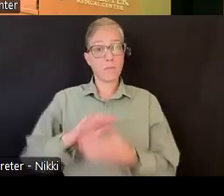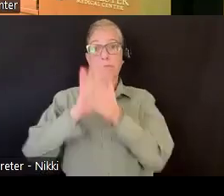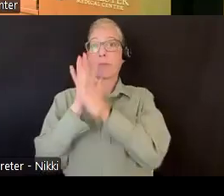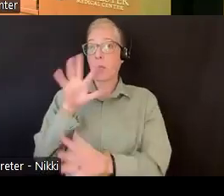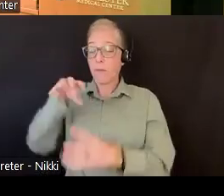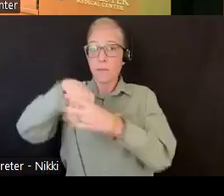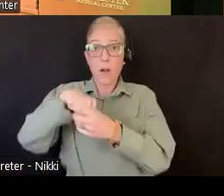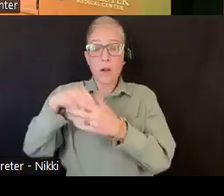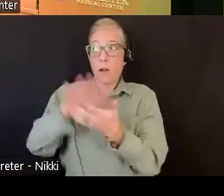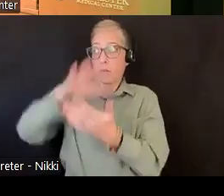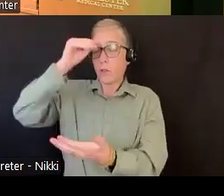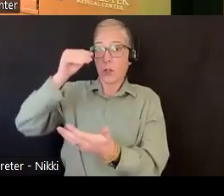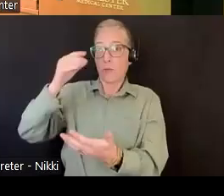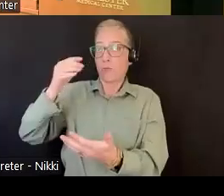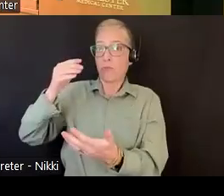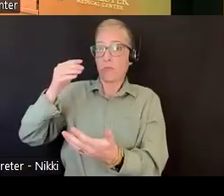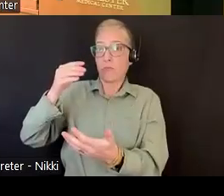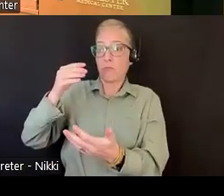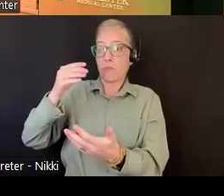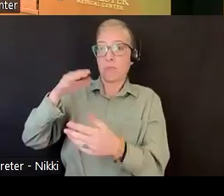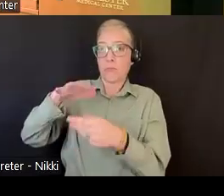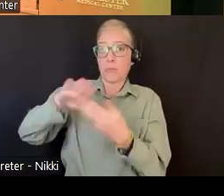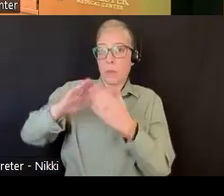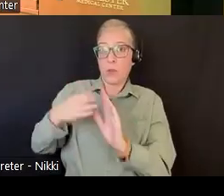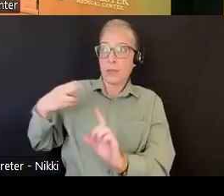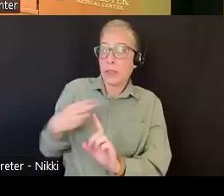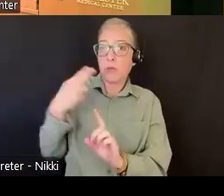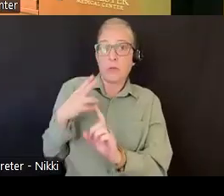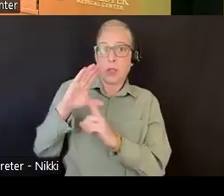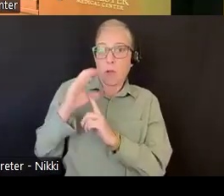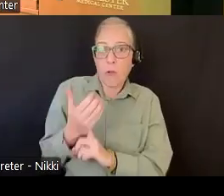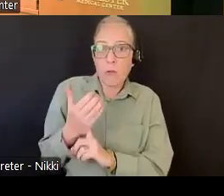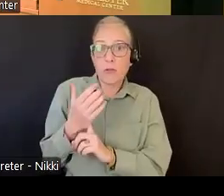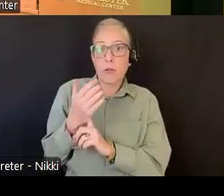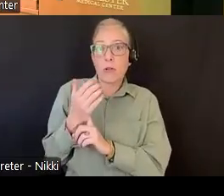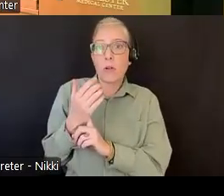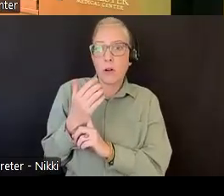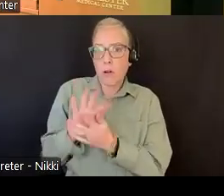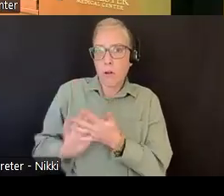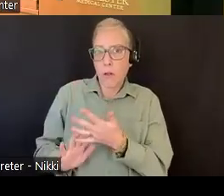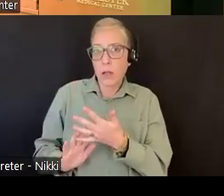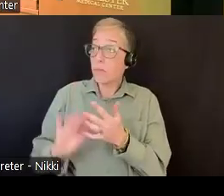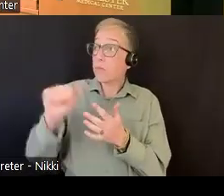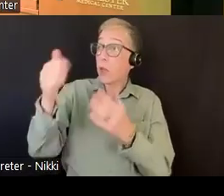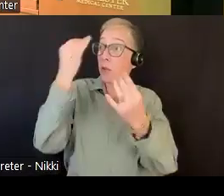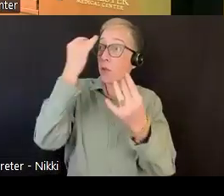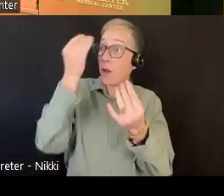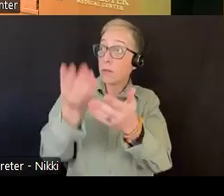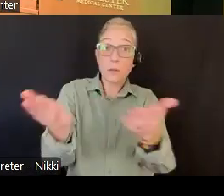and sort of the values are in the local community. Yeah. Any other thoughts? Yeah.